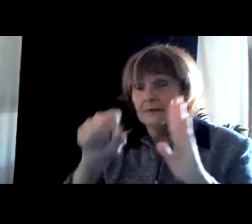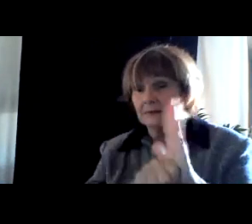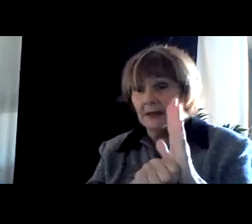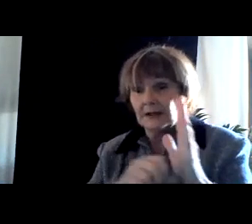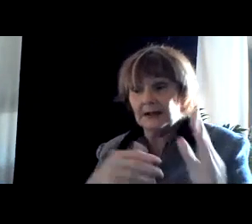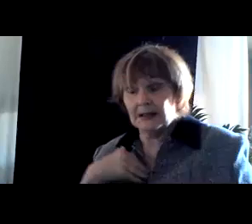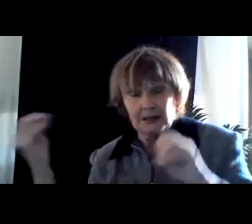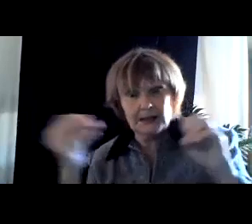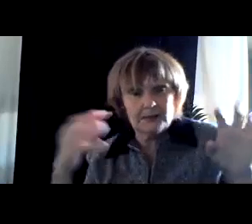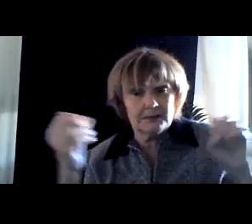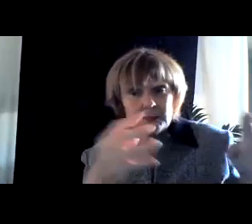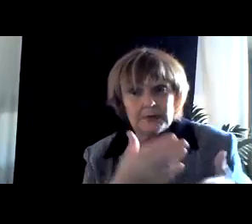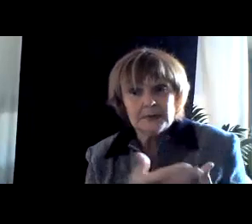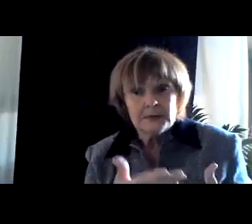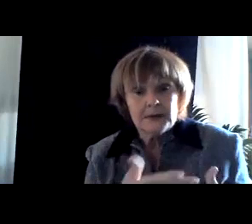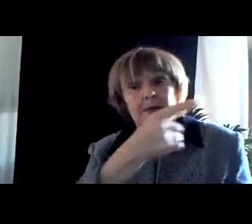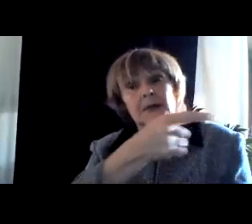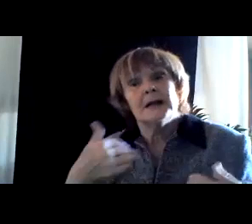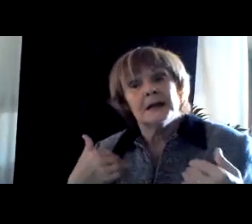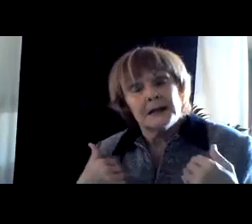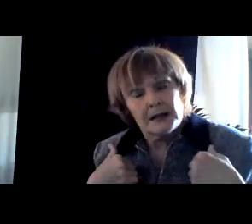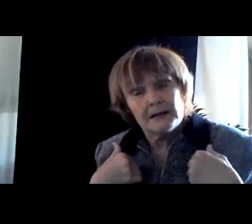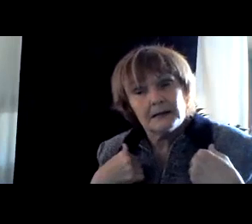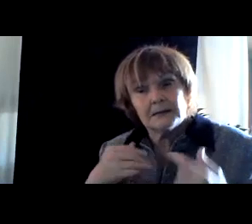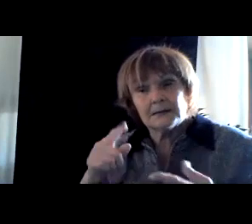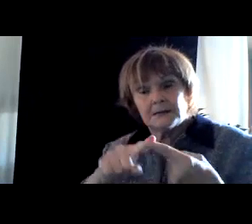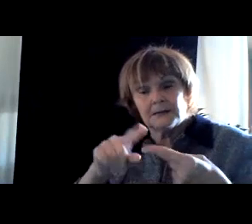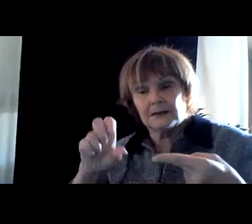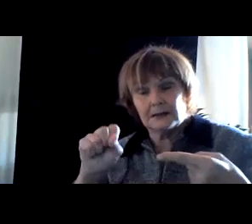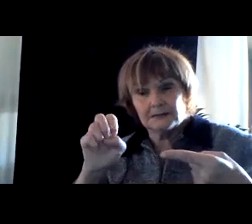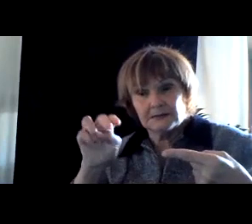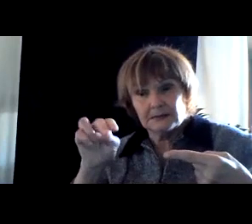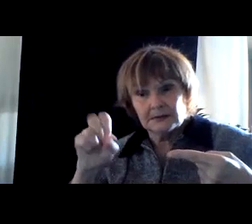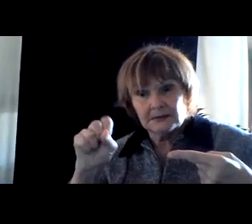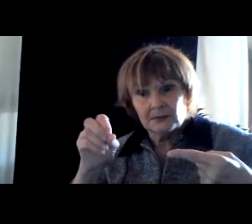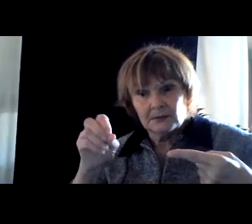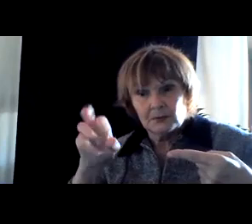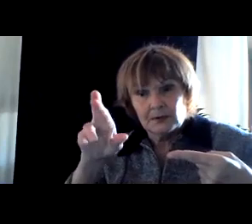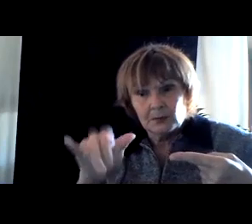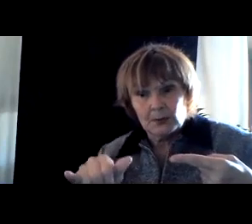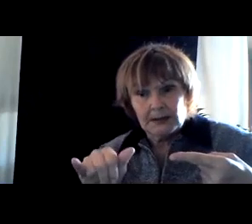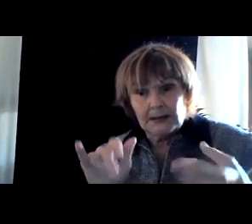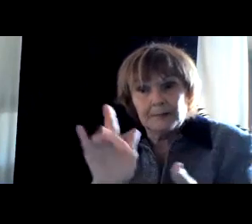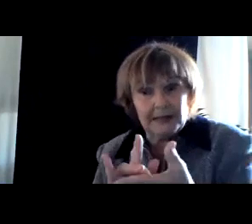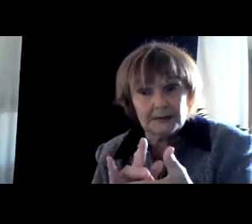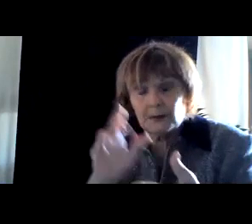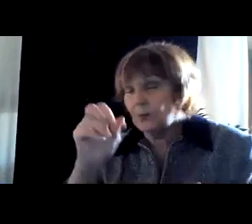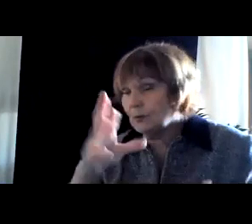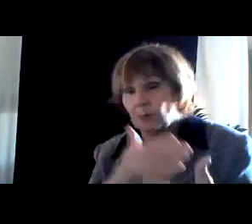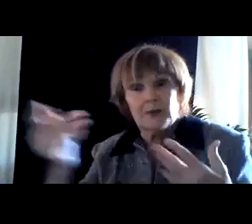that that also includes sensory bags. And that could be filled with whatever local organizers deem to be the most effective